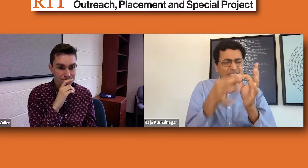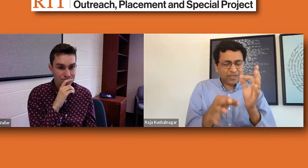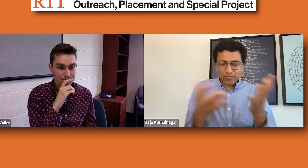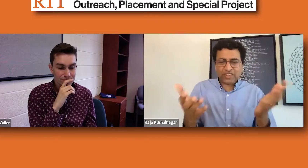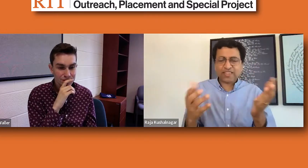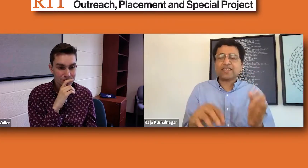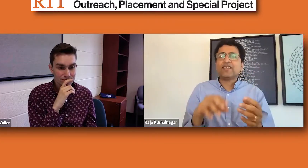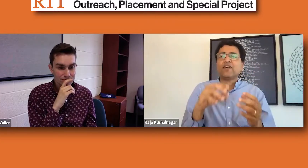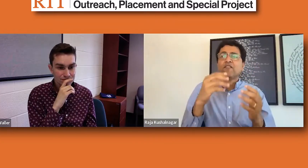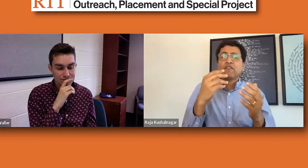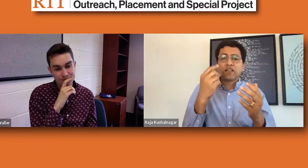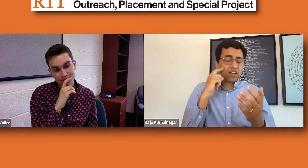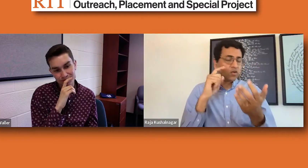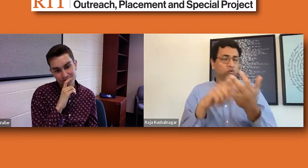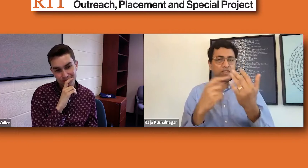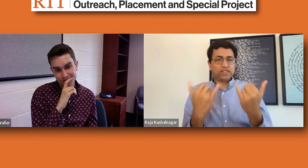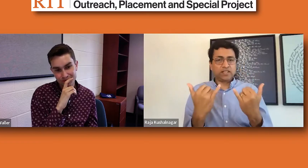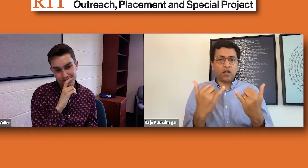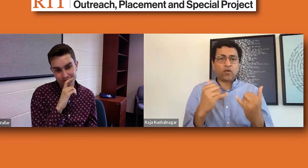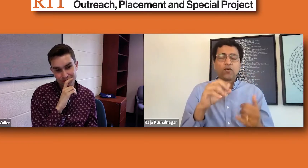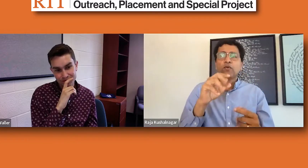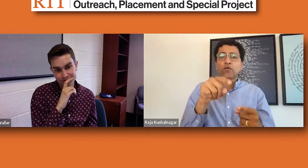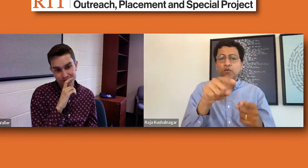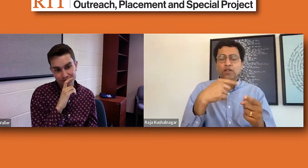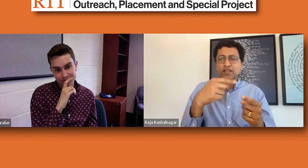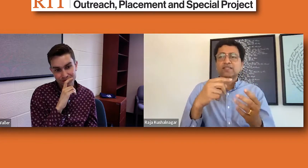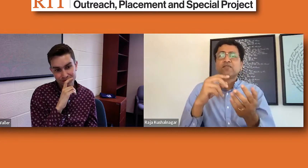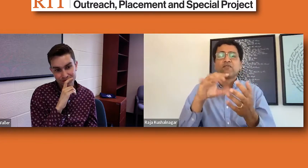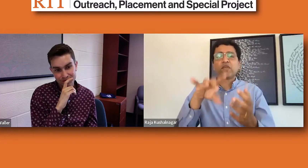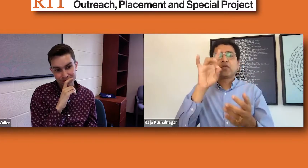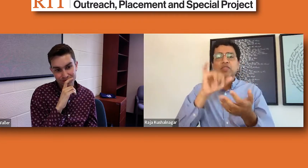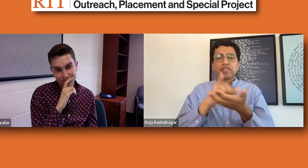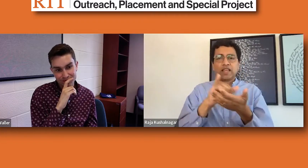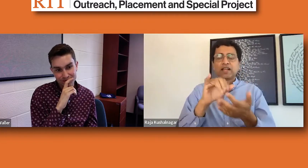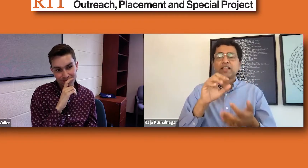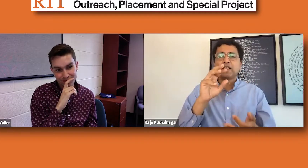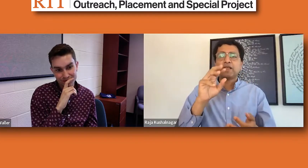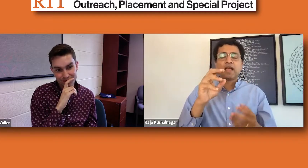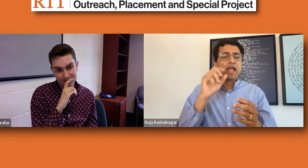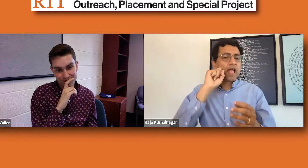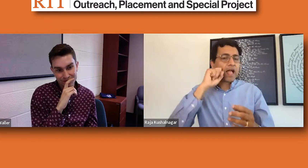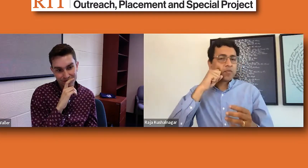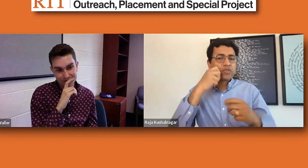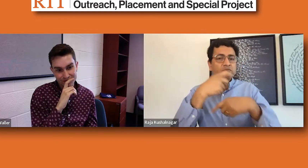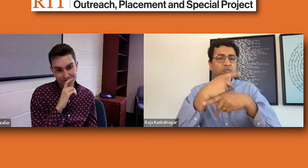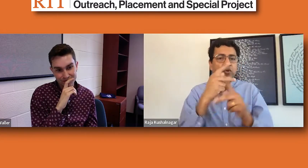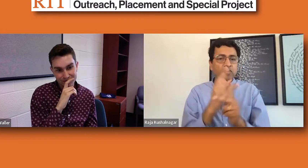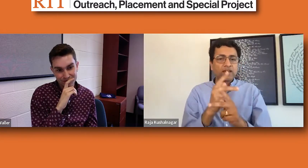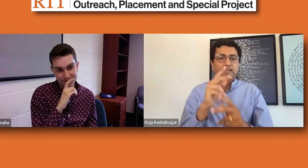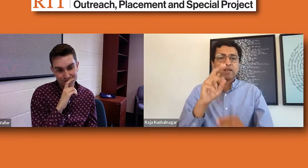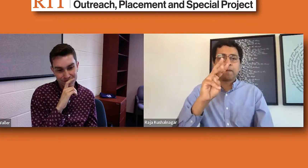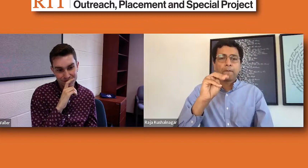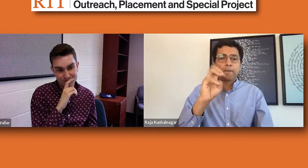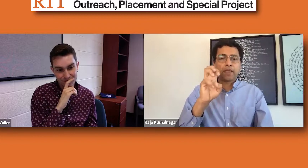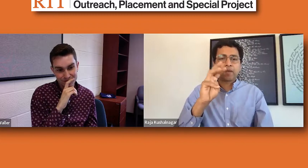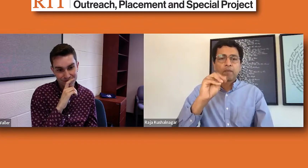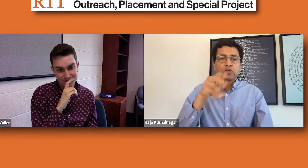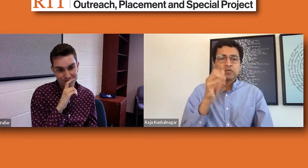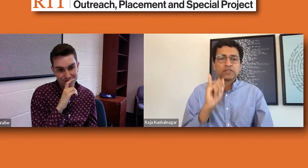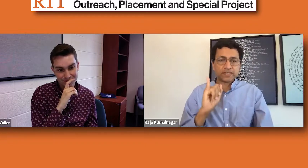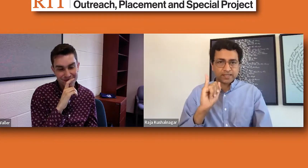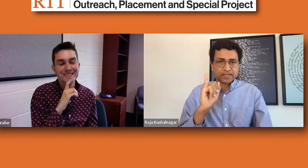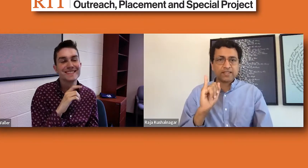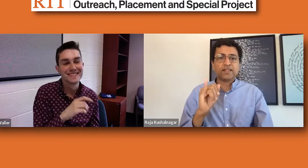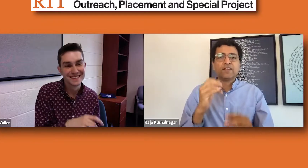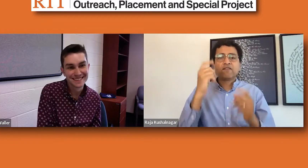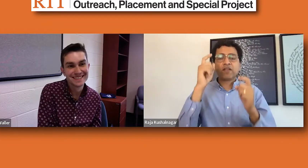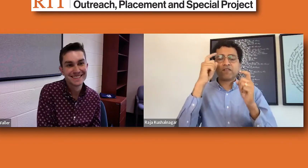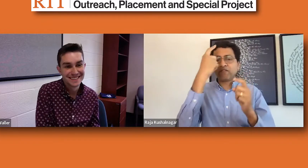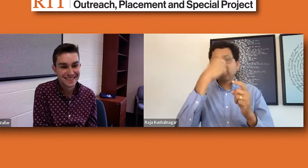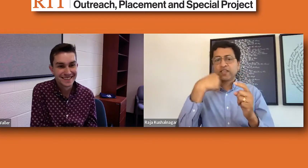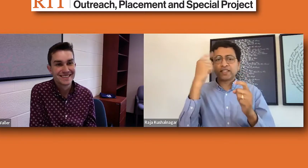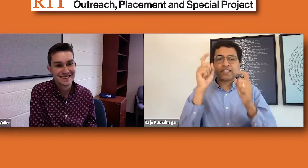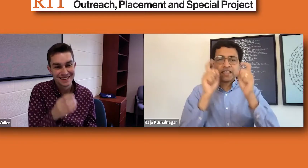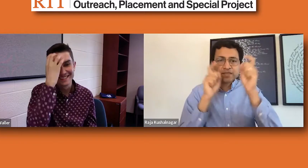So for example, one really simple example, Apple